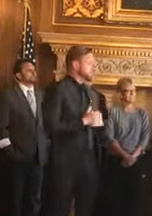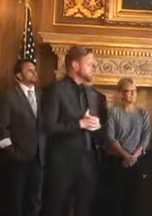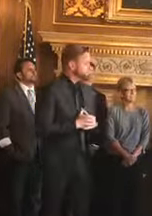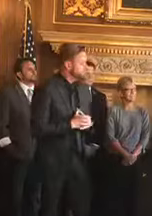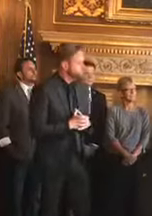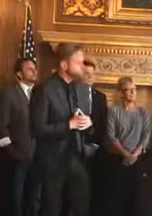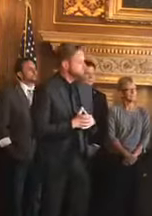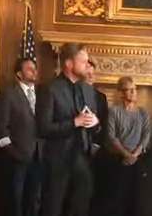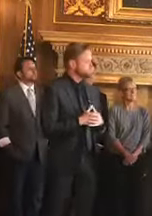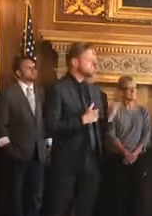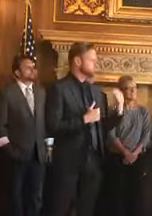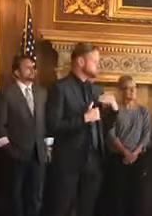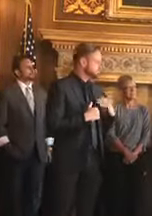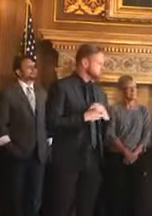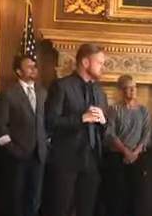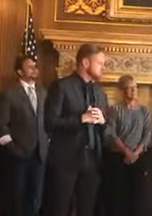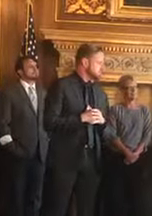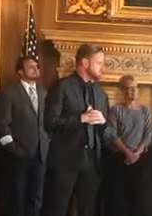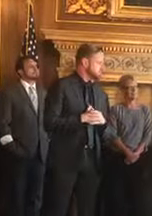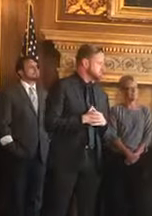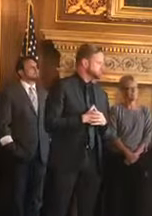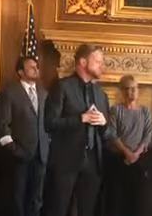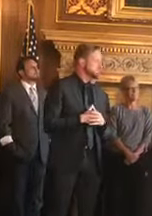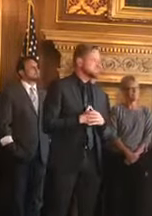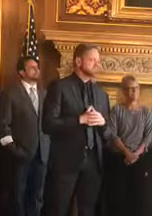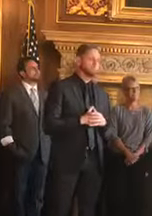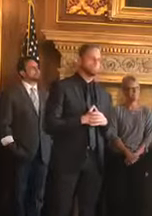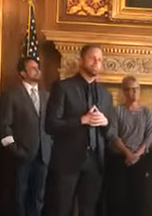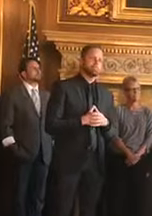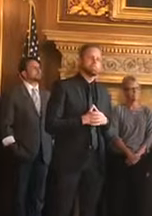Thank you, Representative Brostoff.